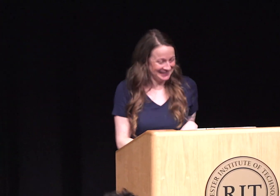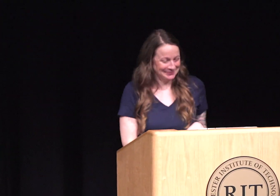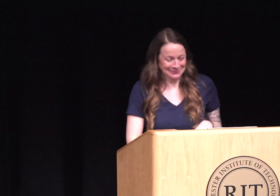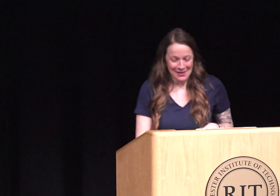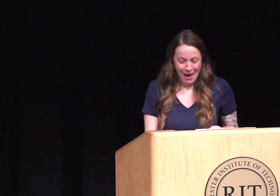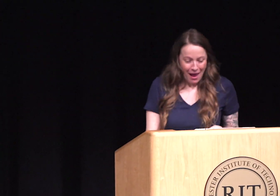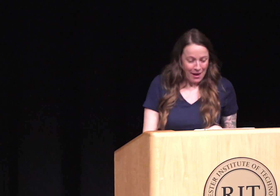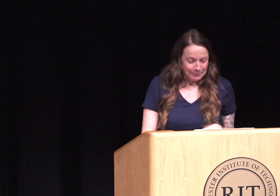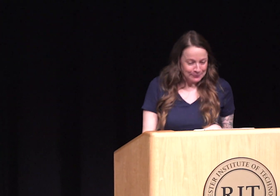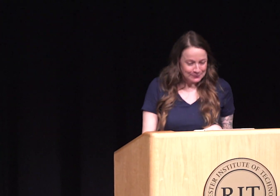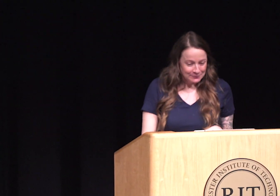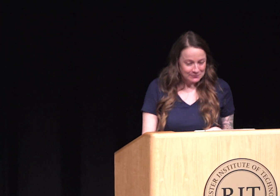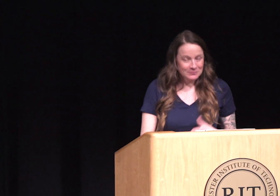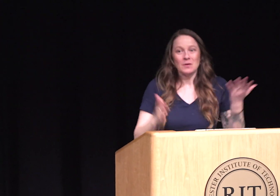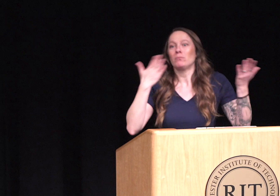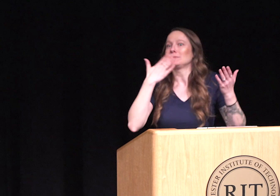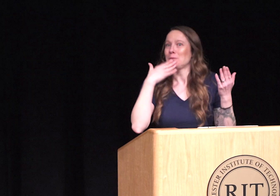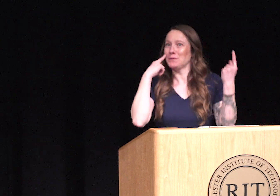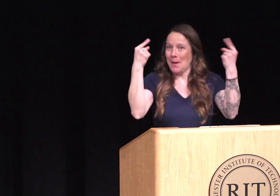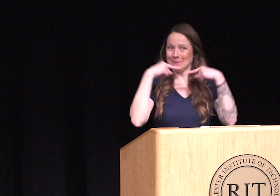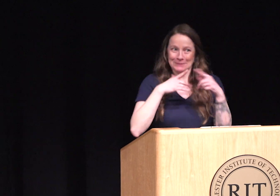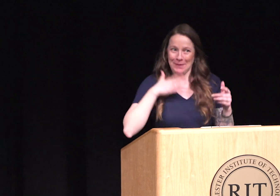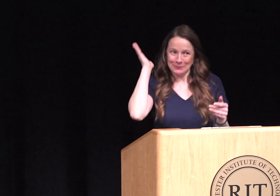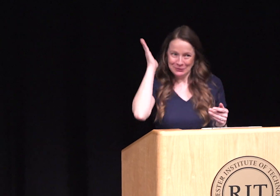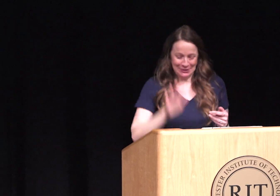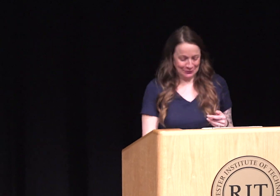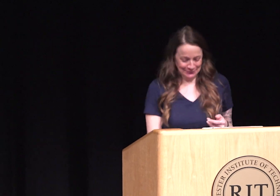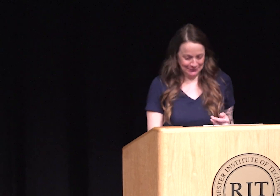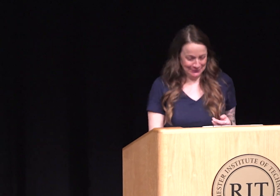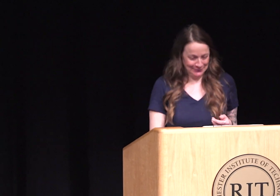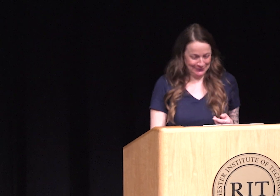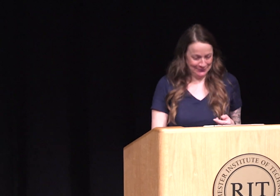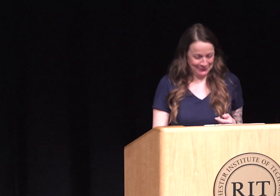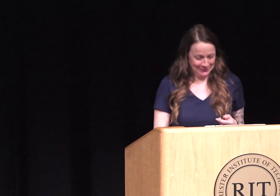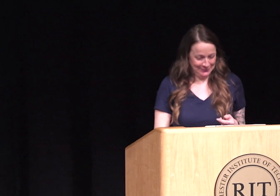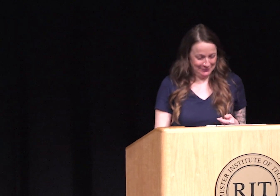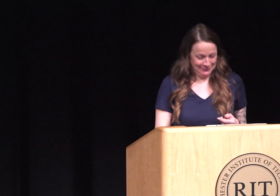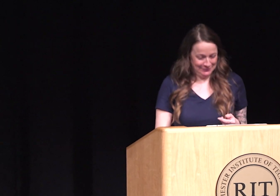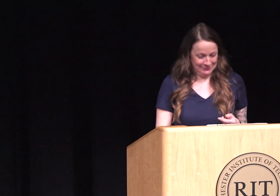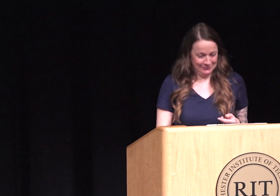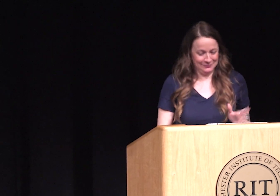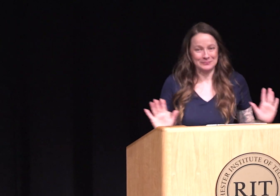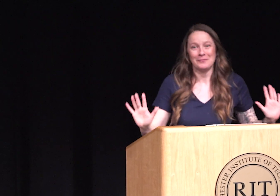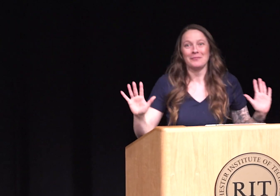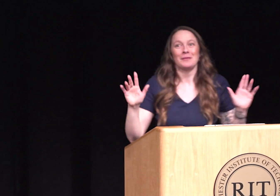Thank you so much. I'm really thrilled to be here today. Thank you for coming to my presentation.